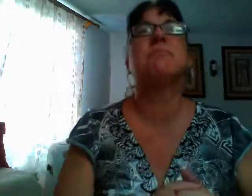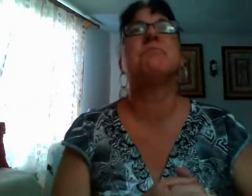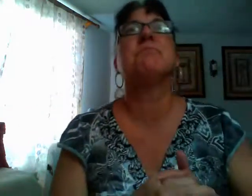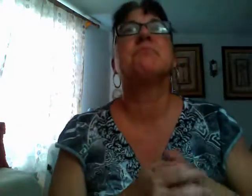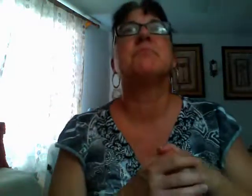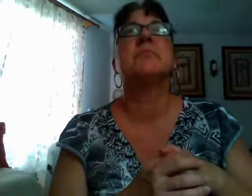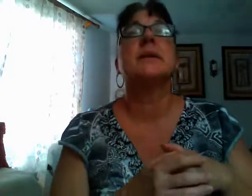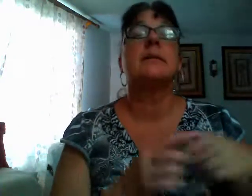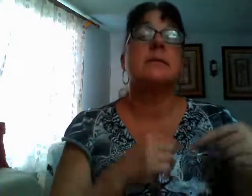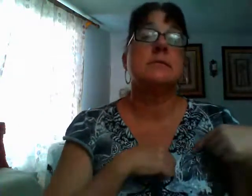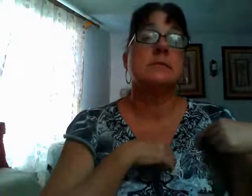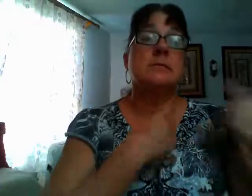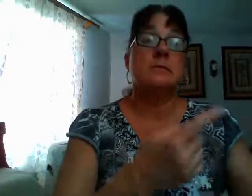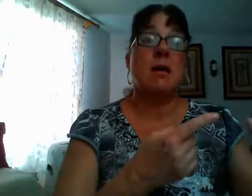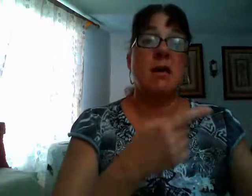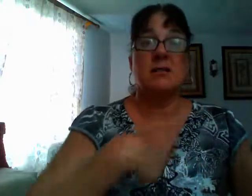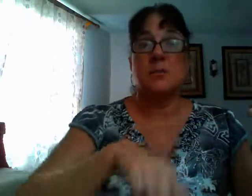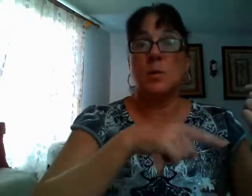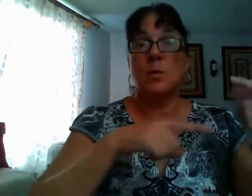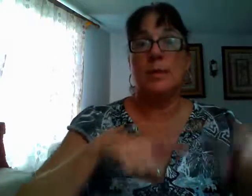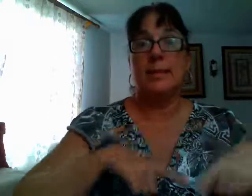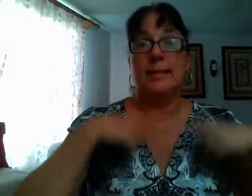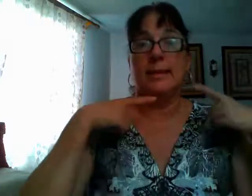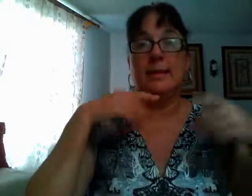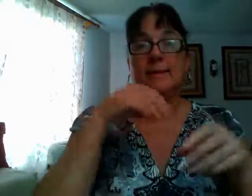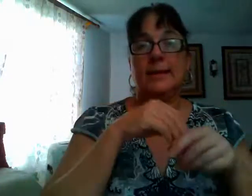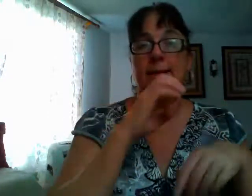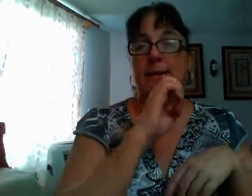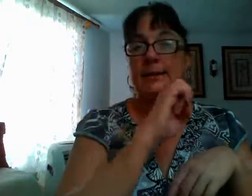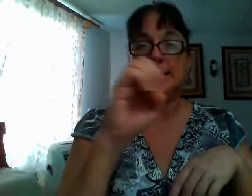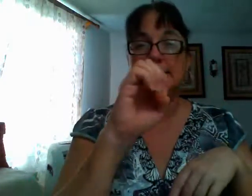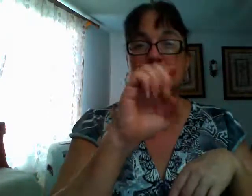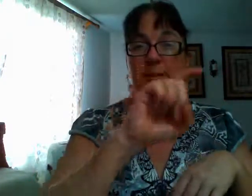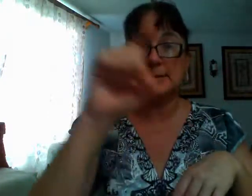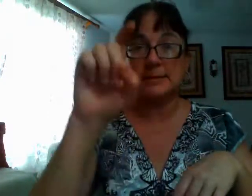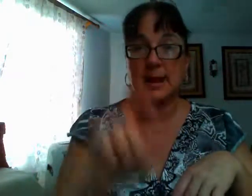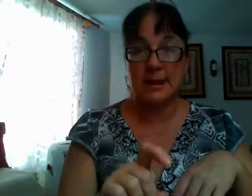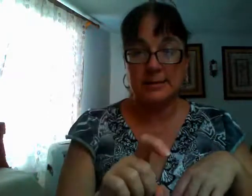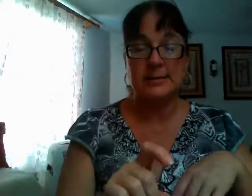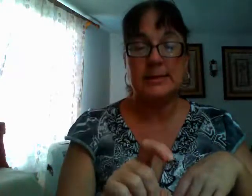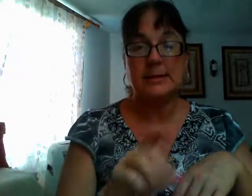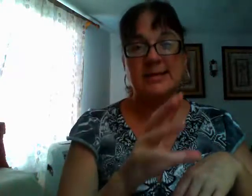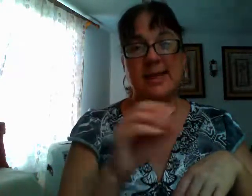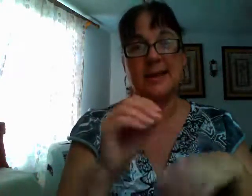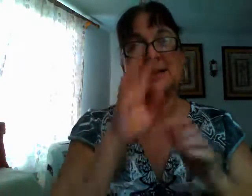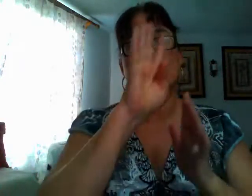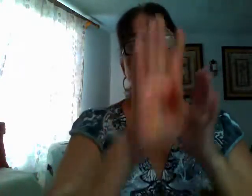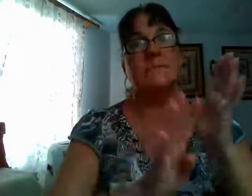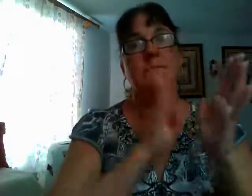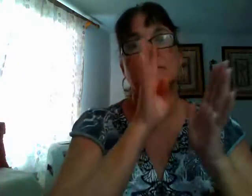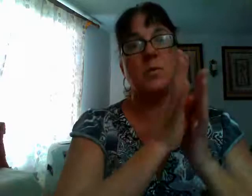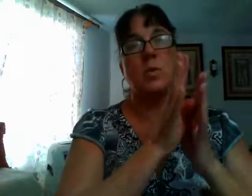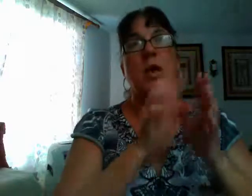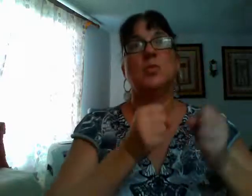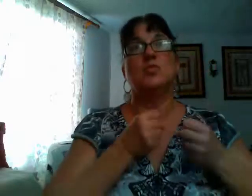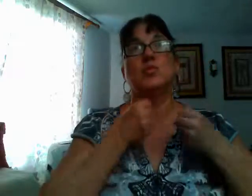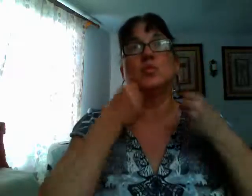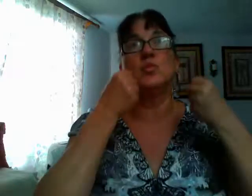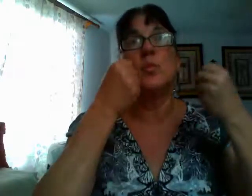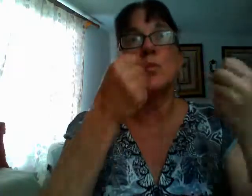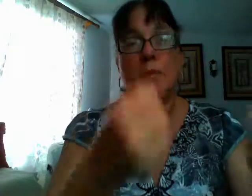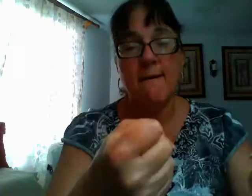Since we lived in East Texas and Austin was a 4 hour drive,